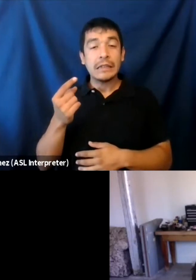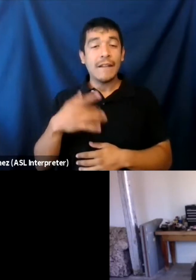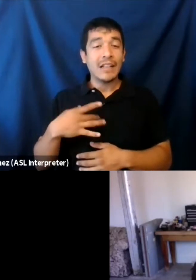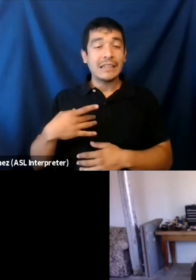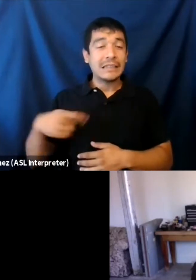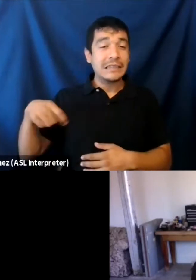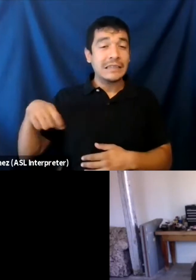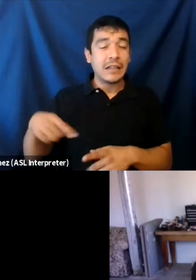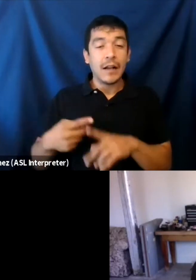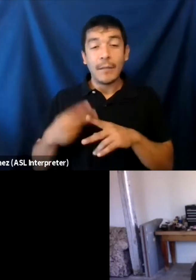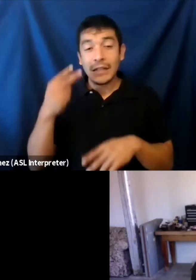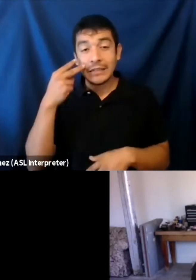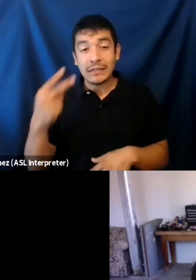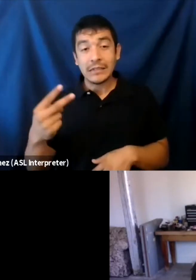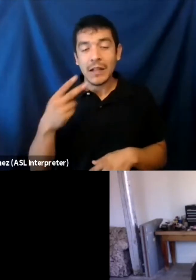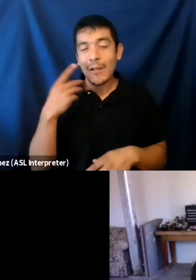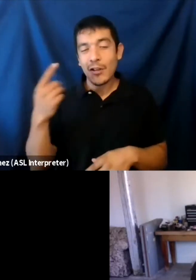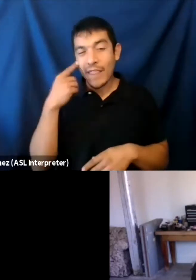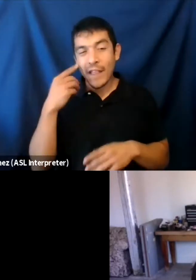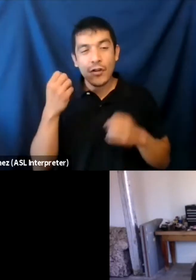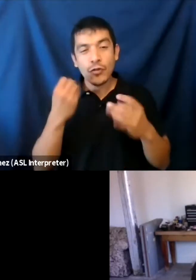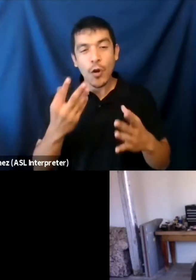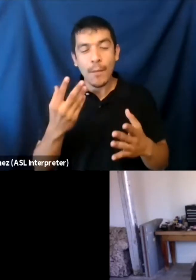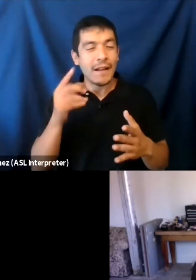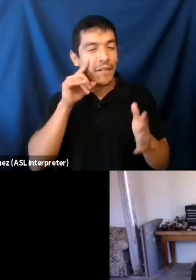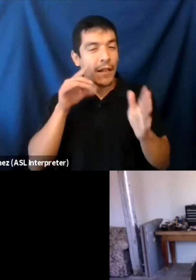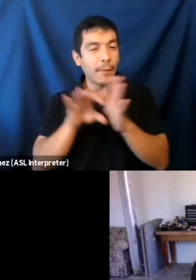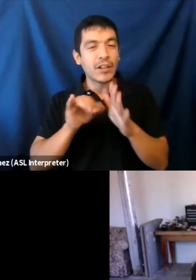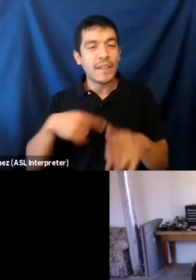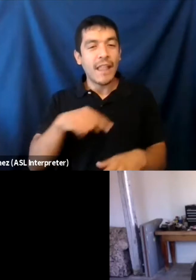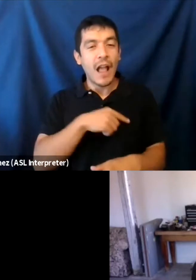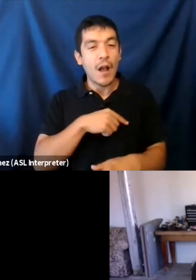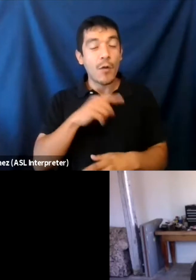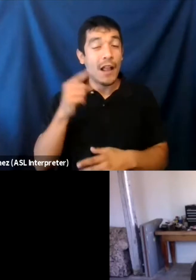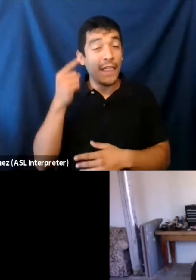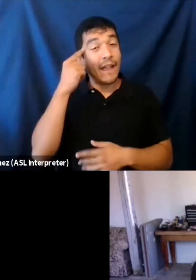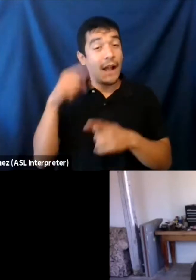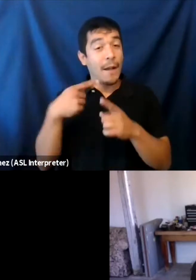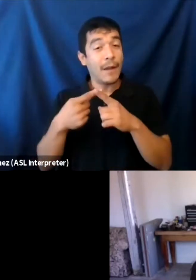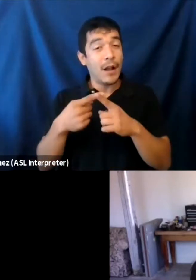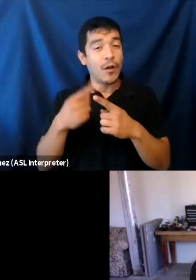that so many of the images that we come to mind are, as you said, shaky footage,